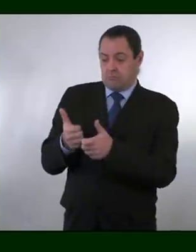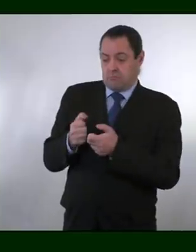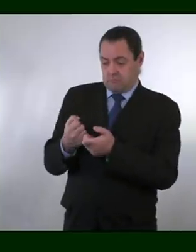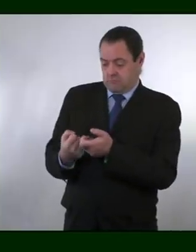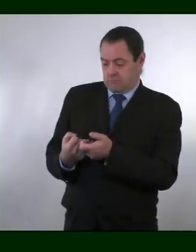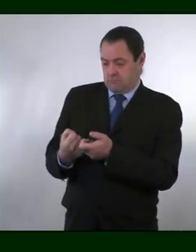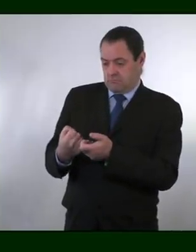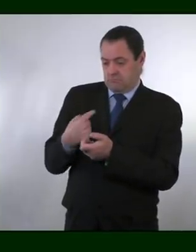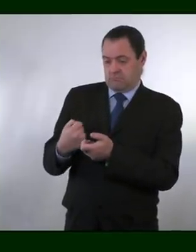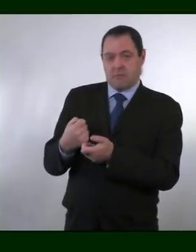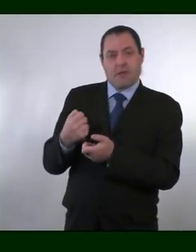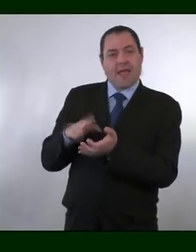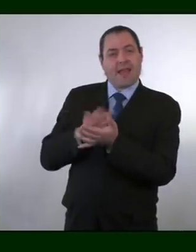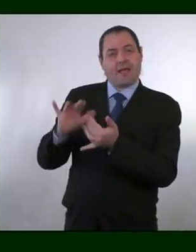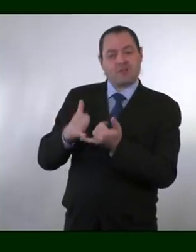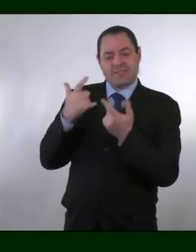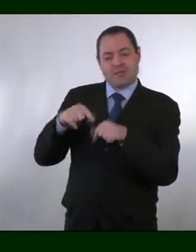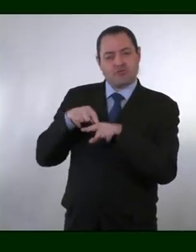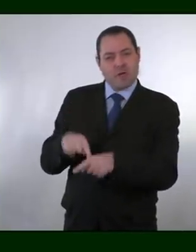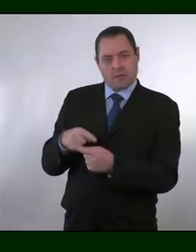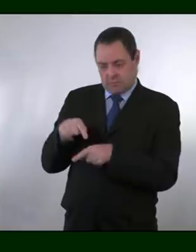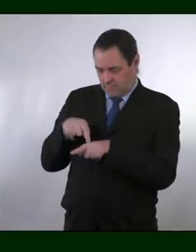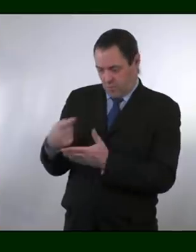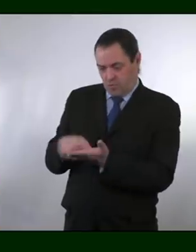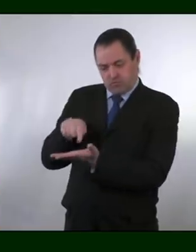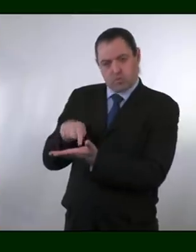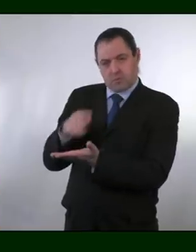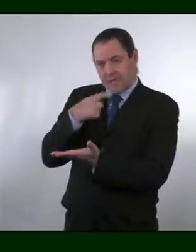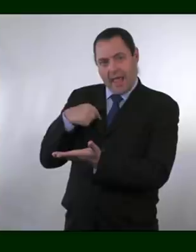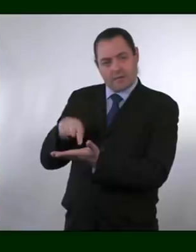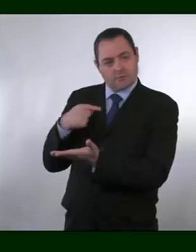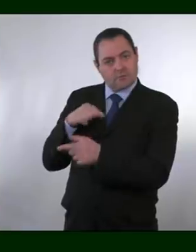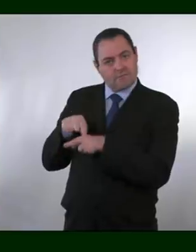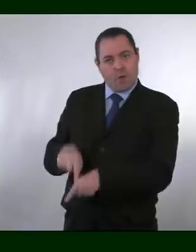by NHS Test and Trace should follow the rules. >>Mohammad Yasin (Bedford) (Lab)